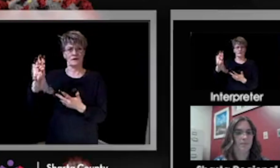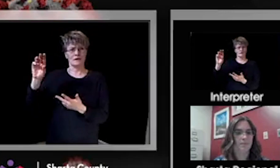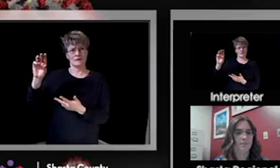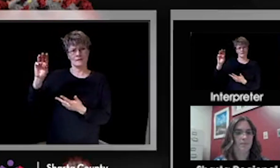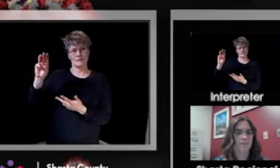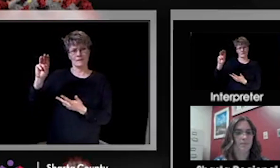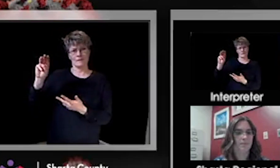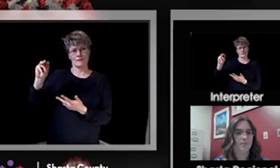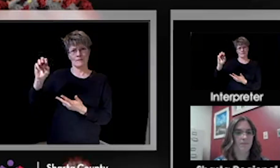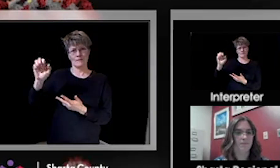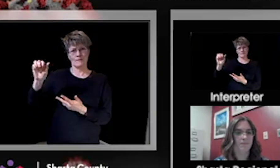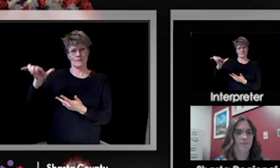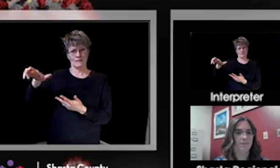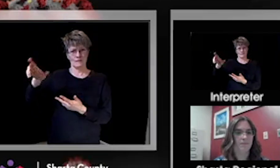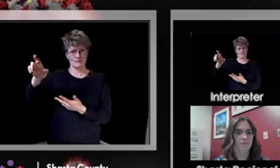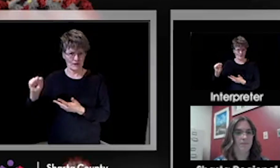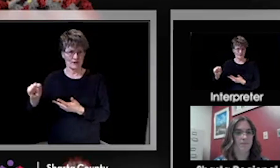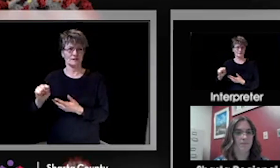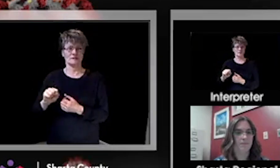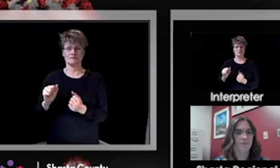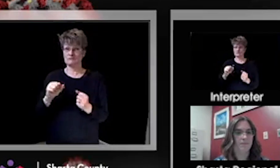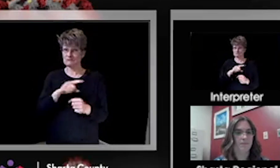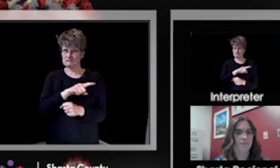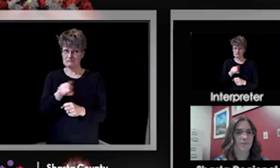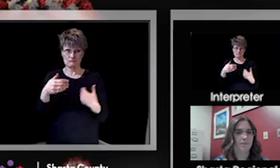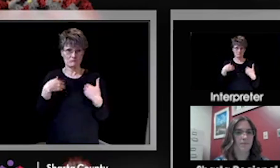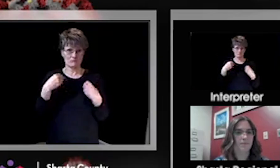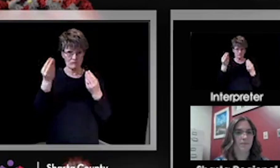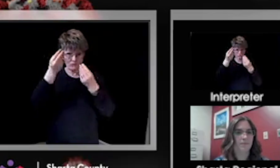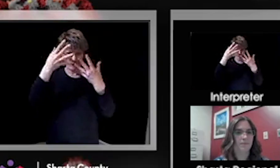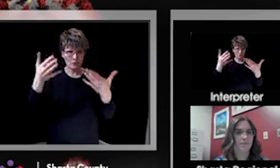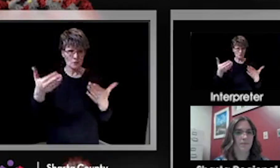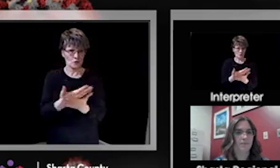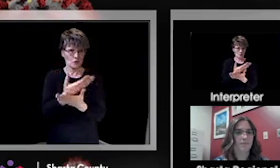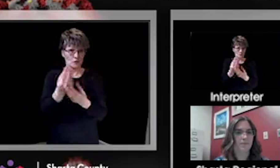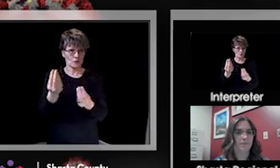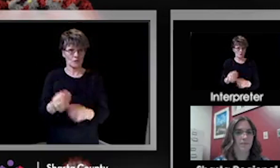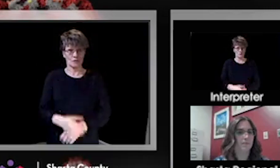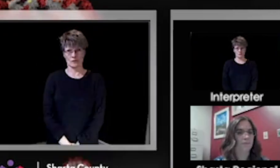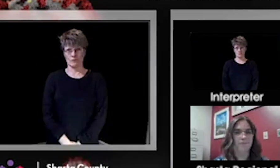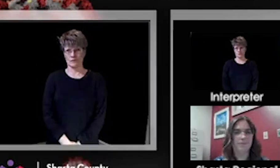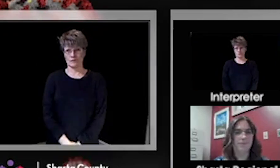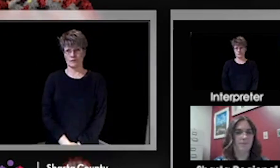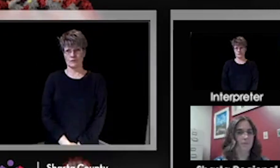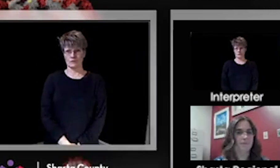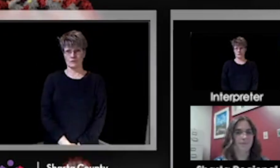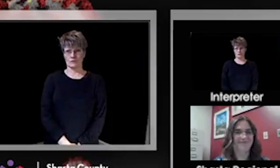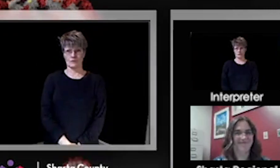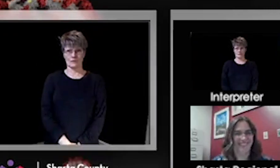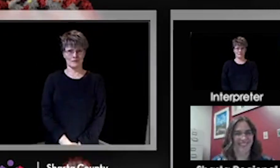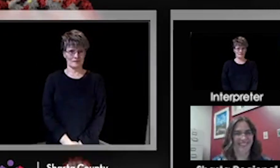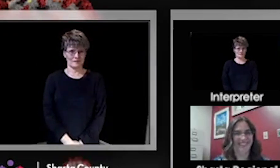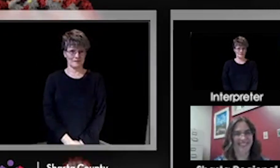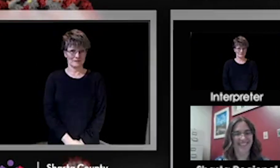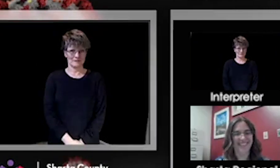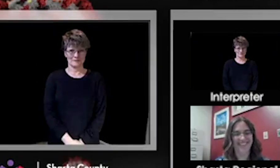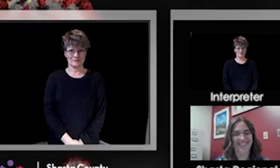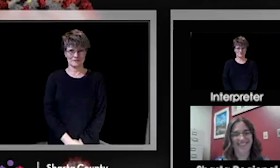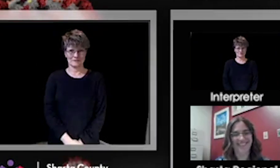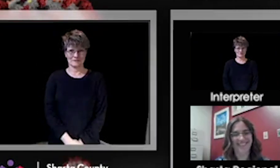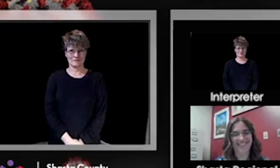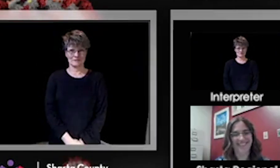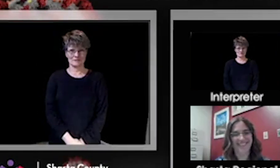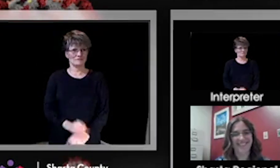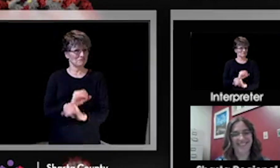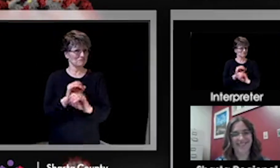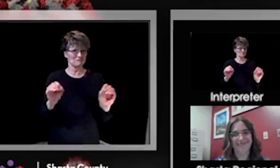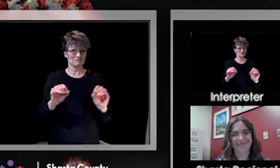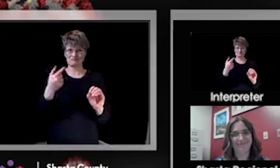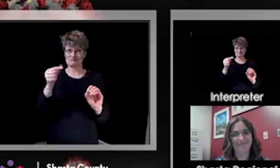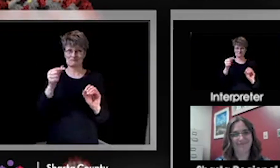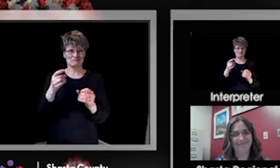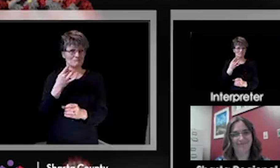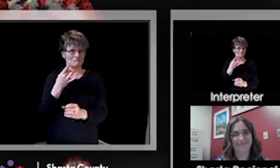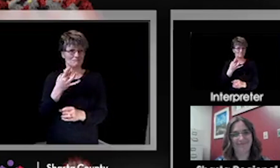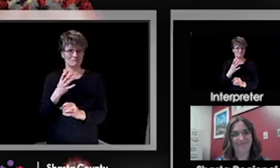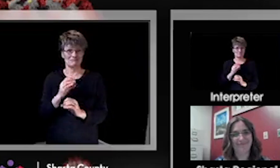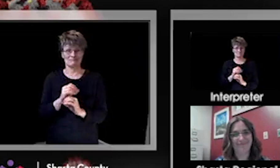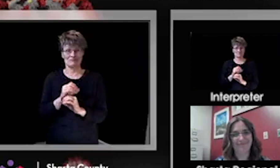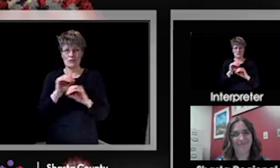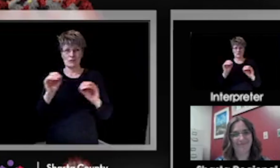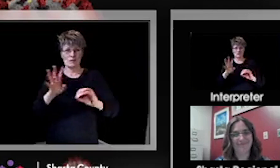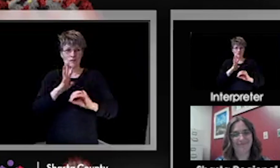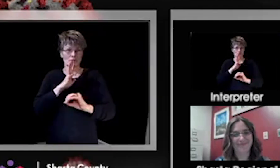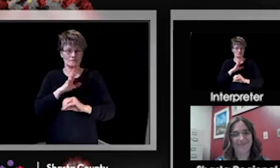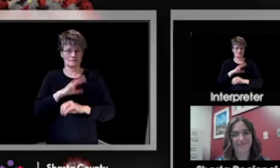new to share with us this morning? Okay, seeing no green lights. I would love to introduce